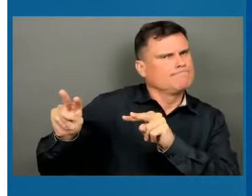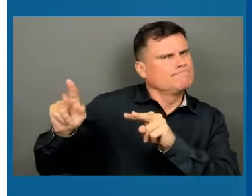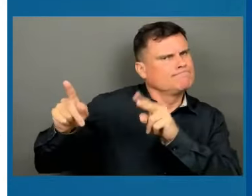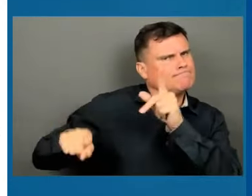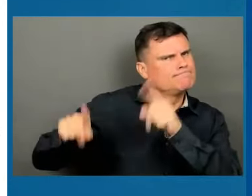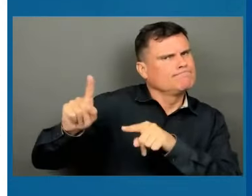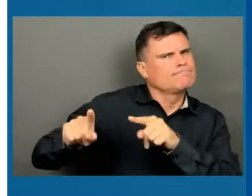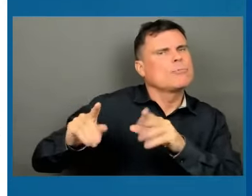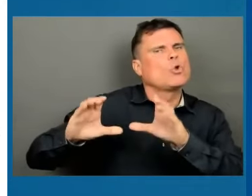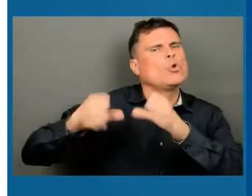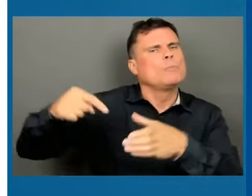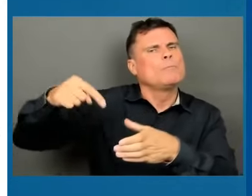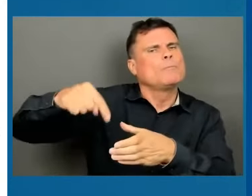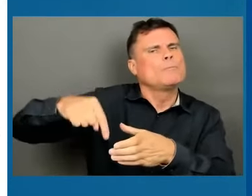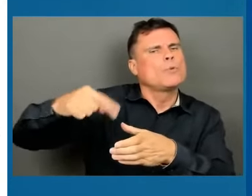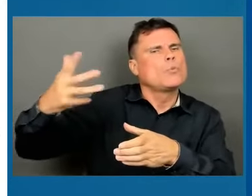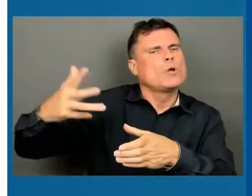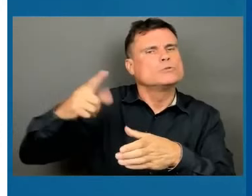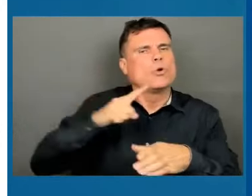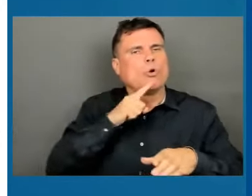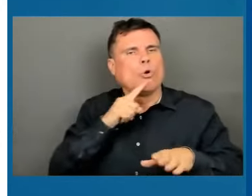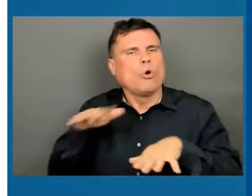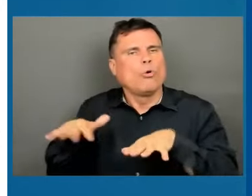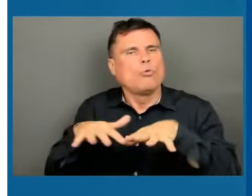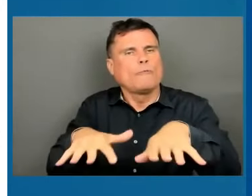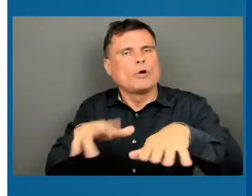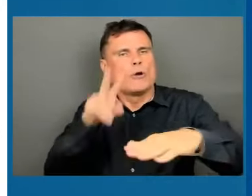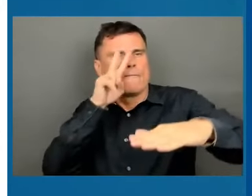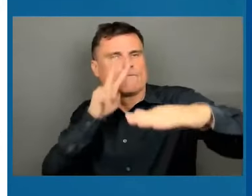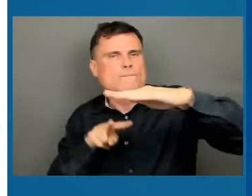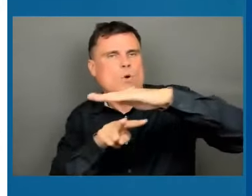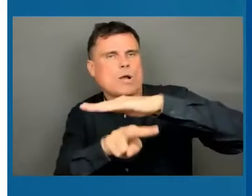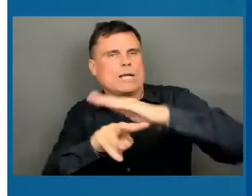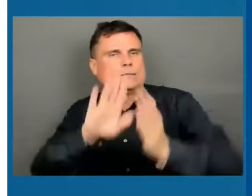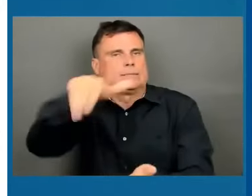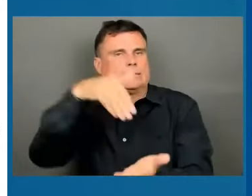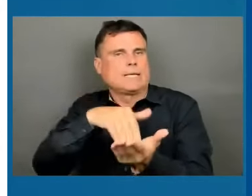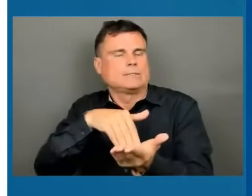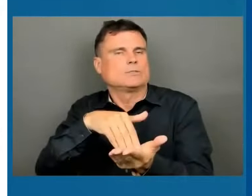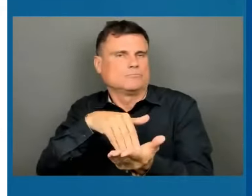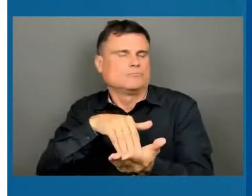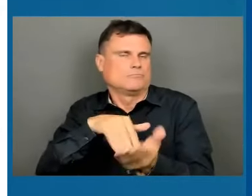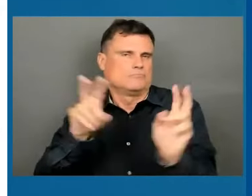23rd, we're looking at probabilities here. You can see